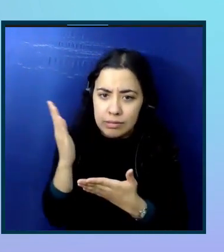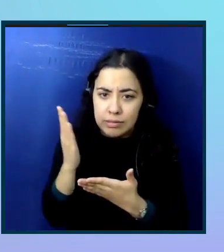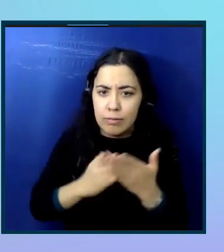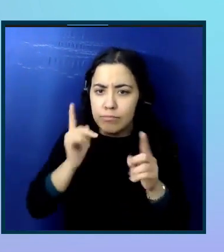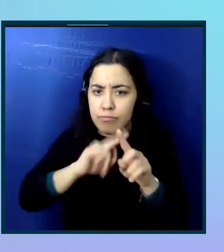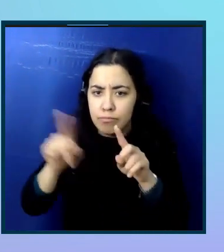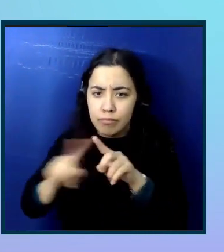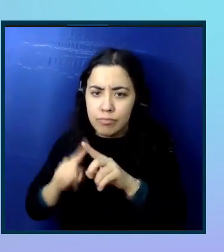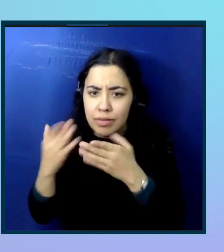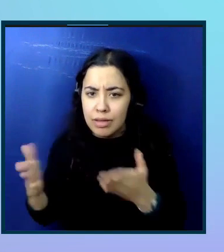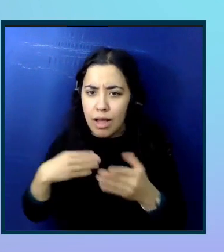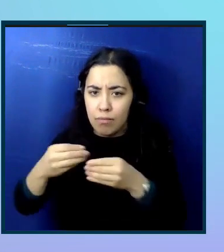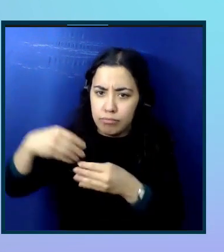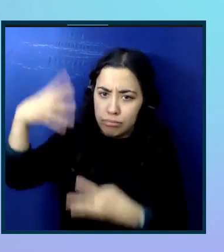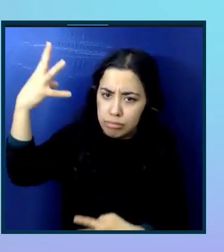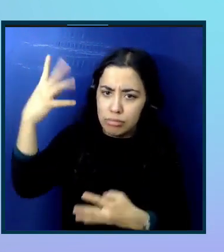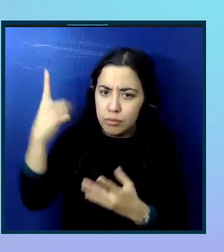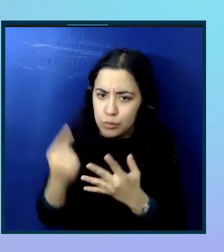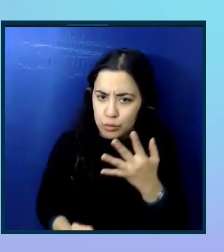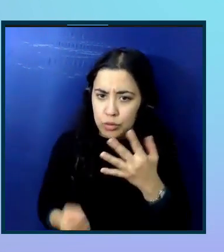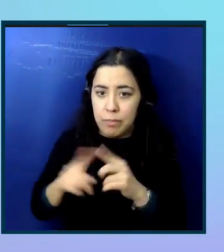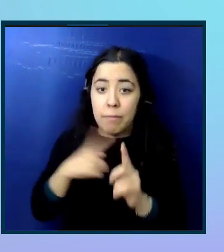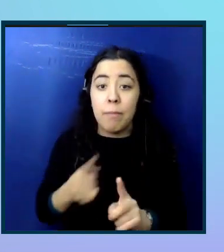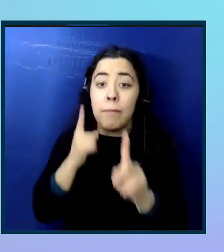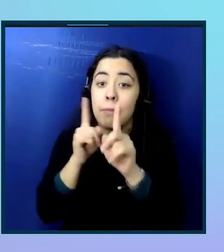but one of my main goals, in the next year or two years,